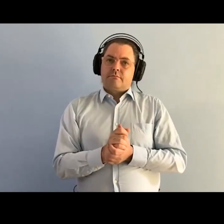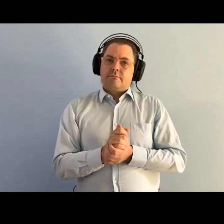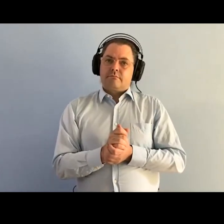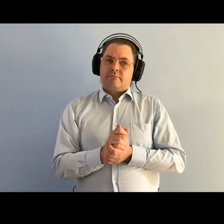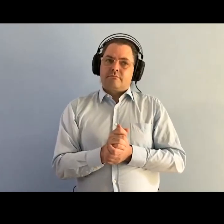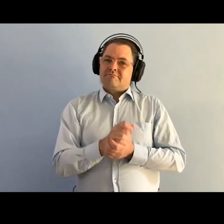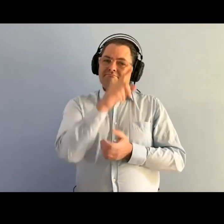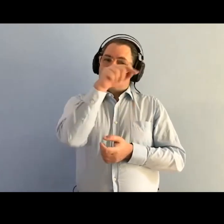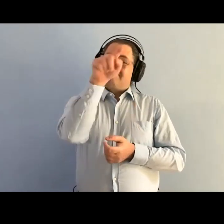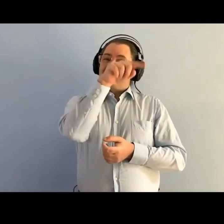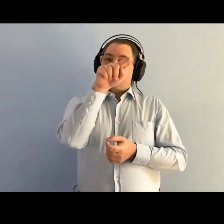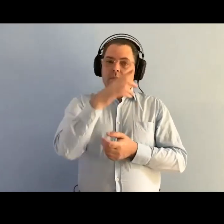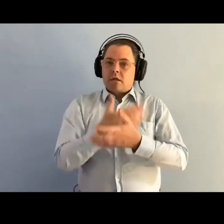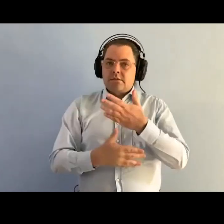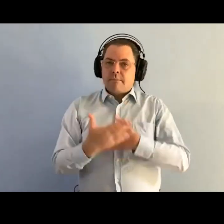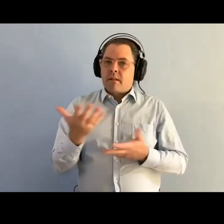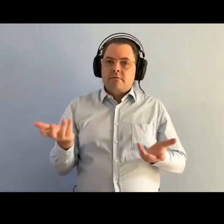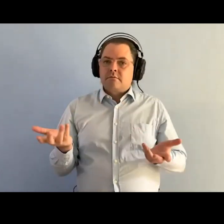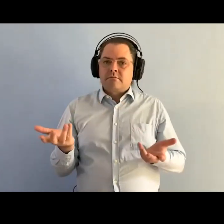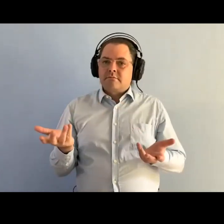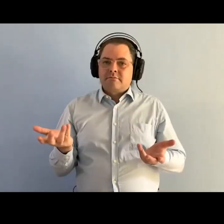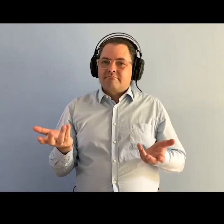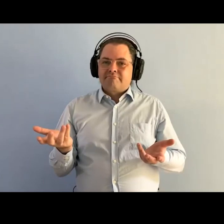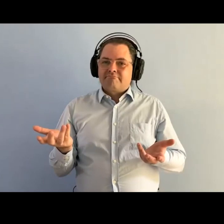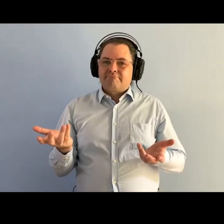s during the pandemic -- well, certain people